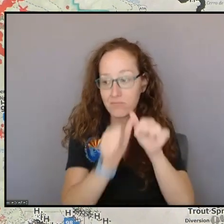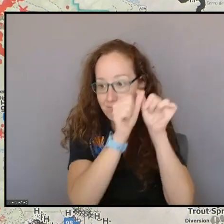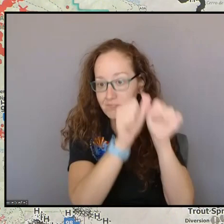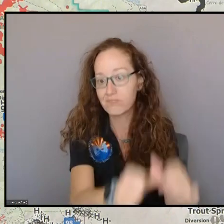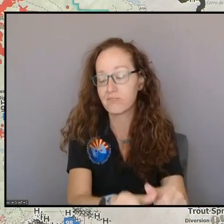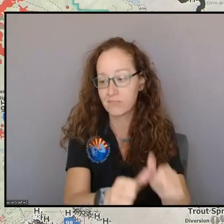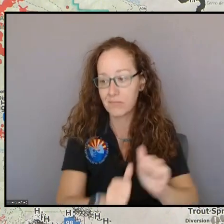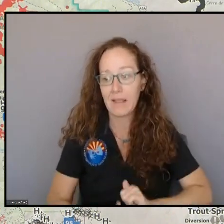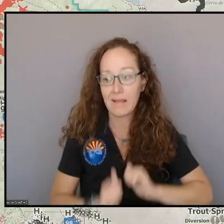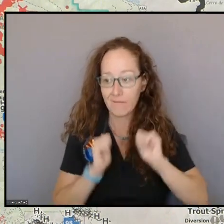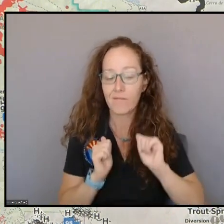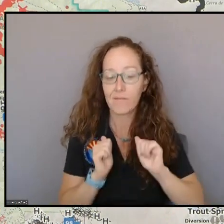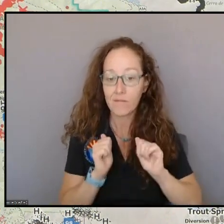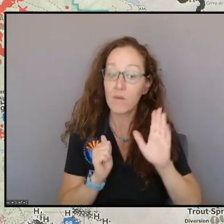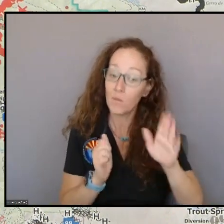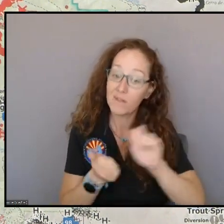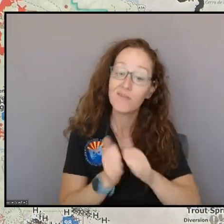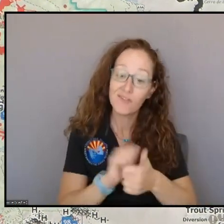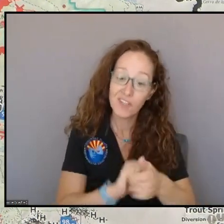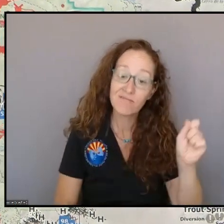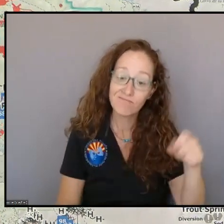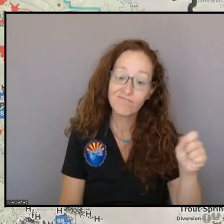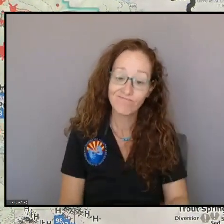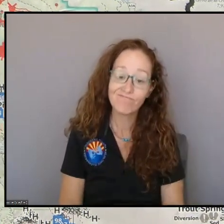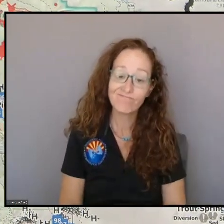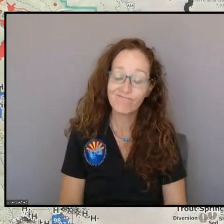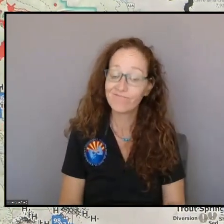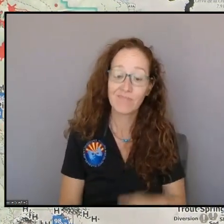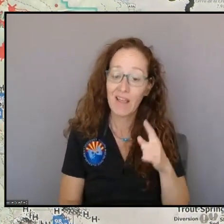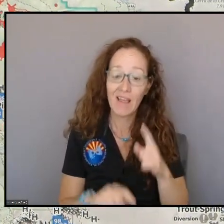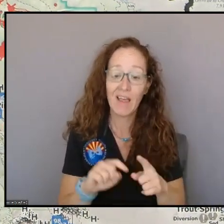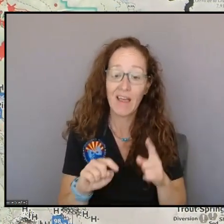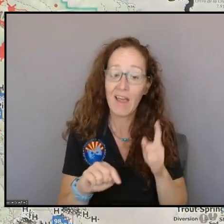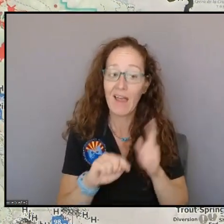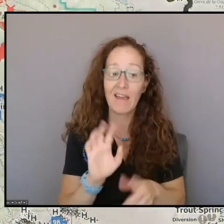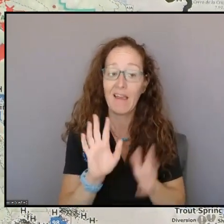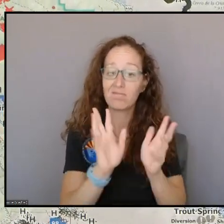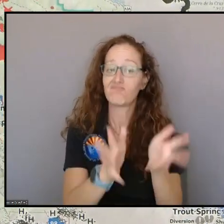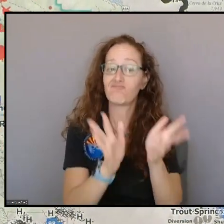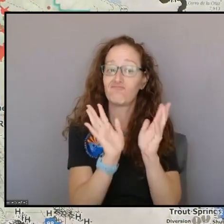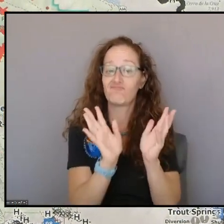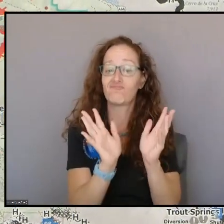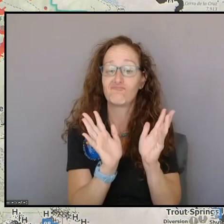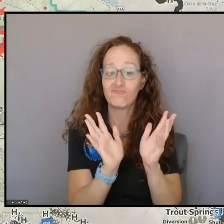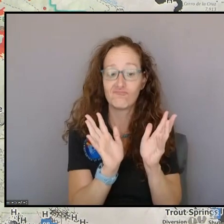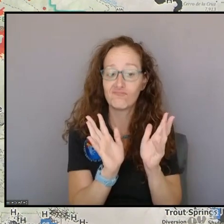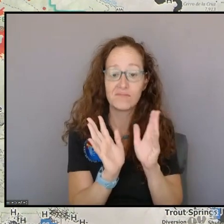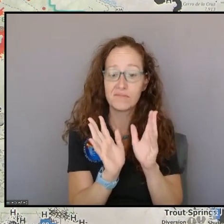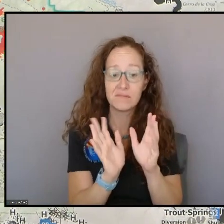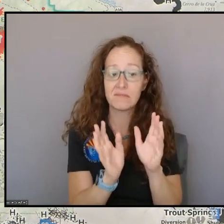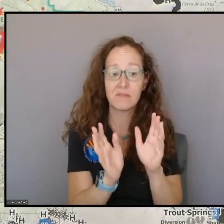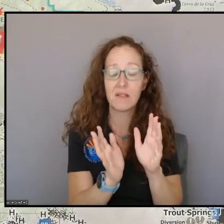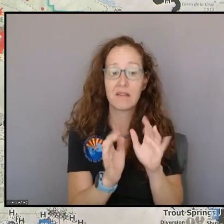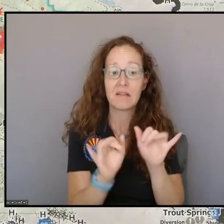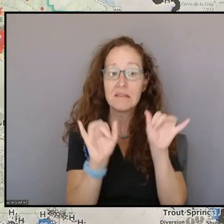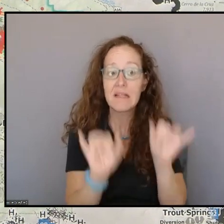that it's not. It's going to be a little bit different and we hope to minimize that with the plan that we have and how we